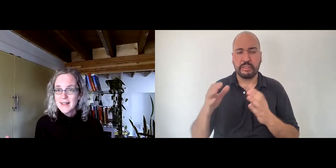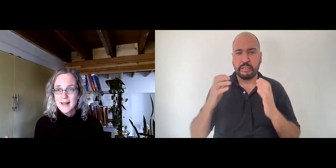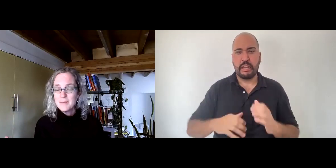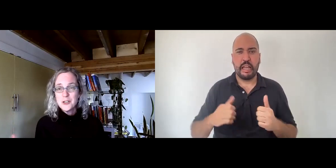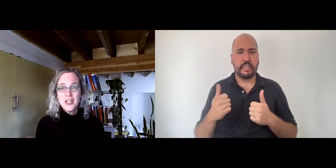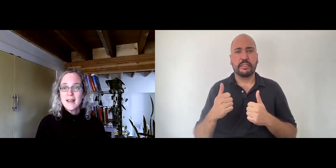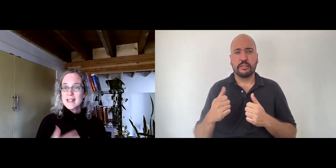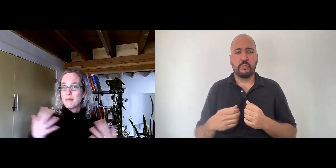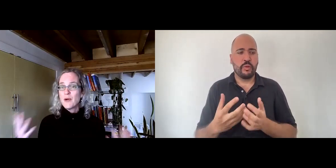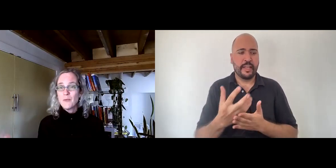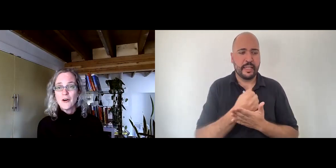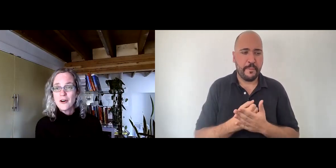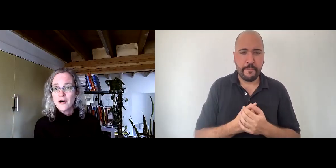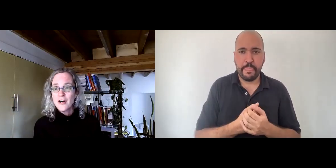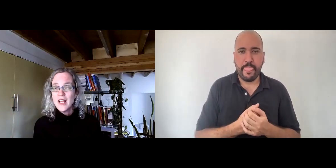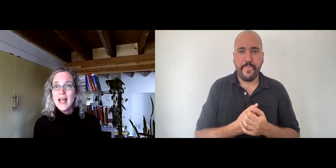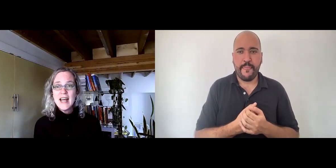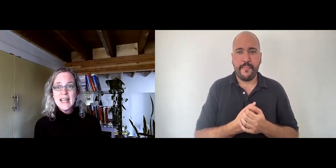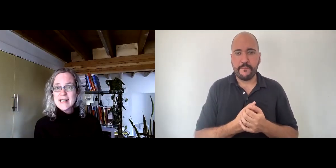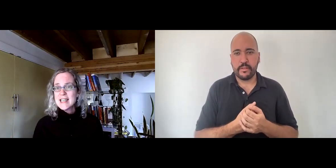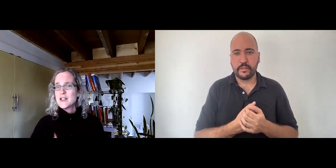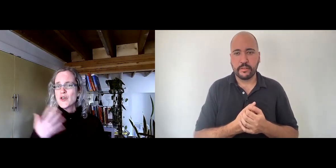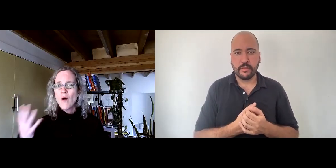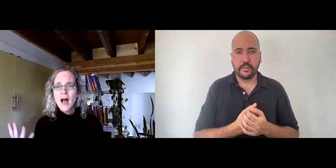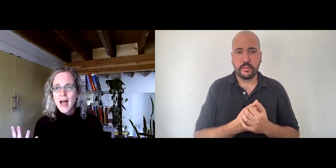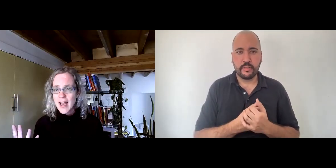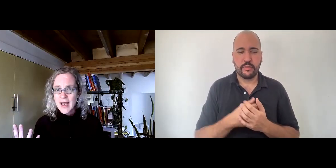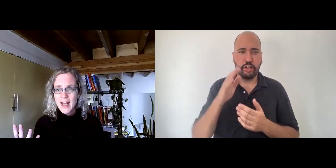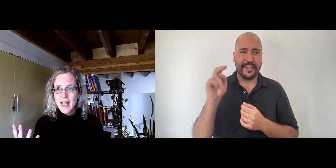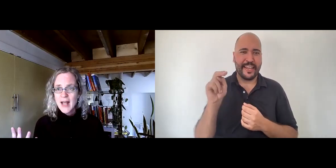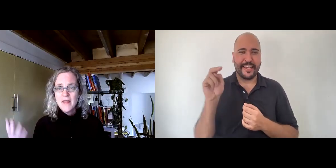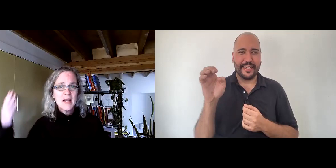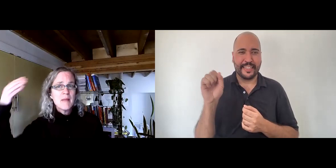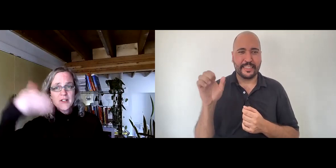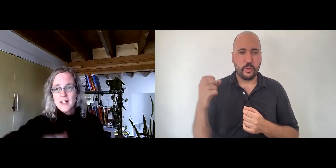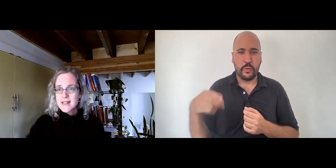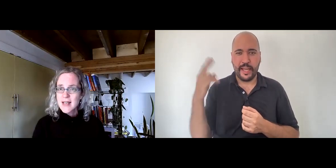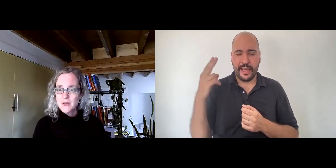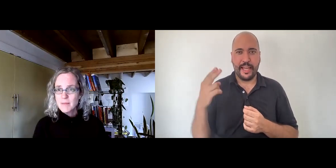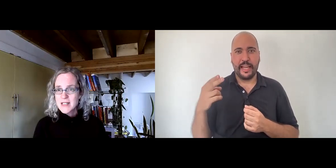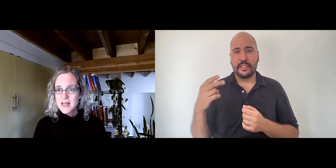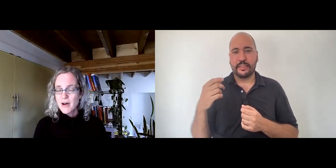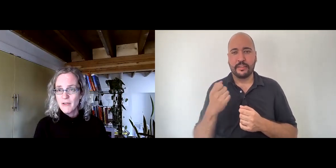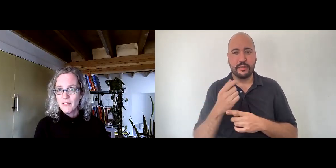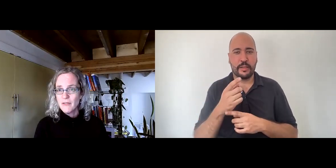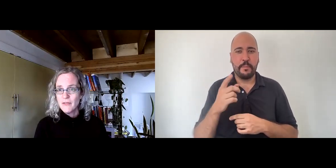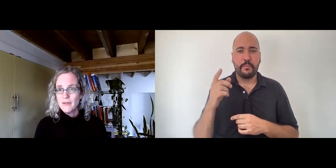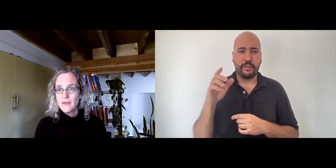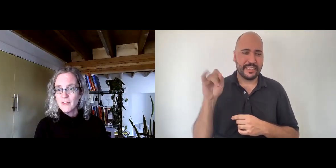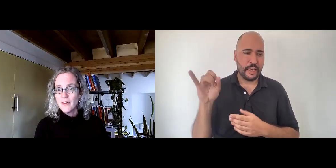She could get to the point where her niece is so high that it makes her SSI drop to $0.